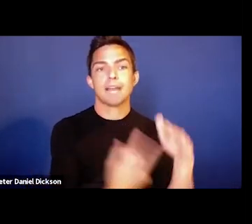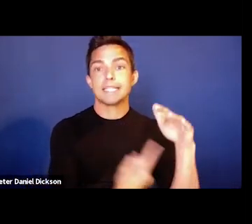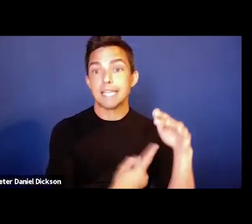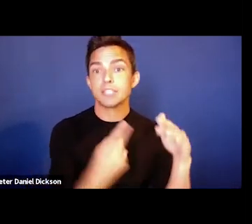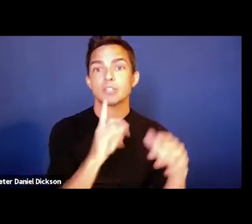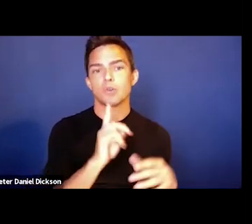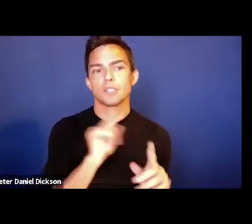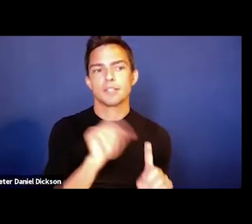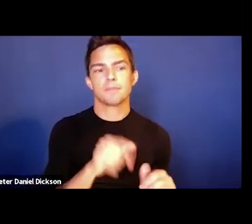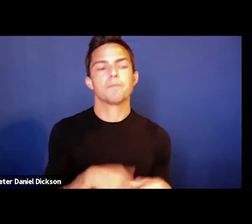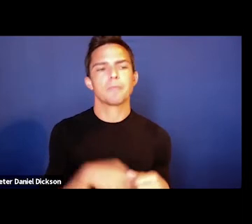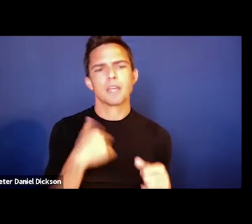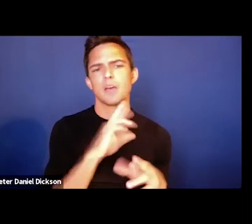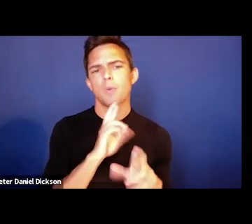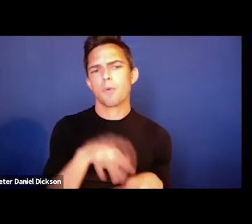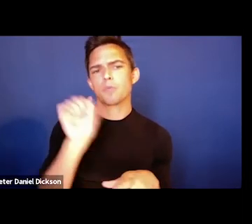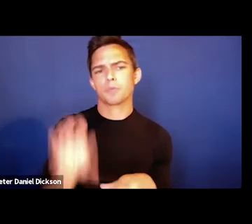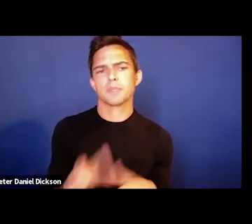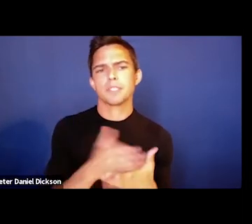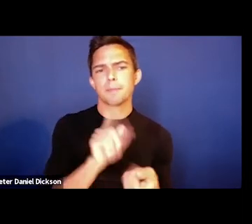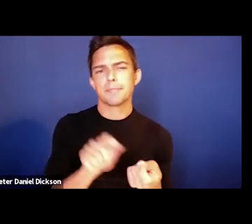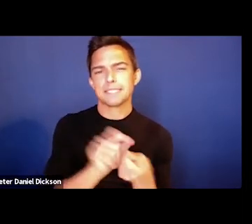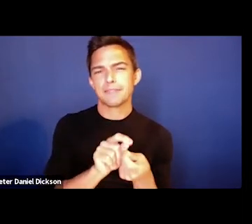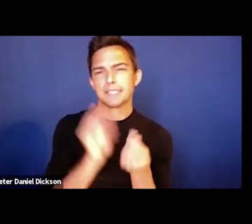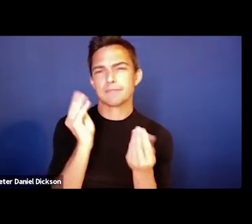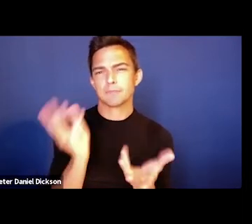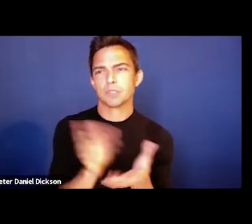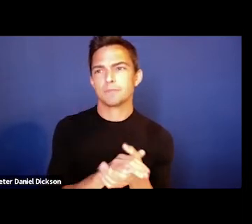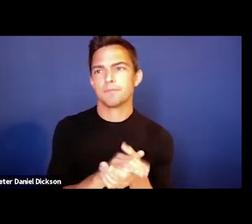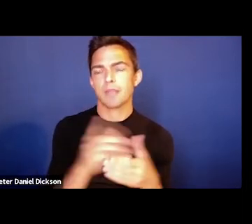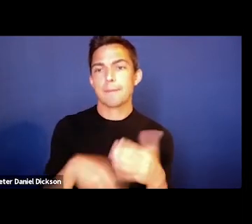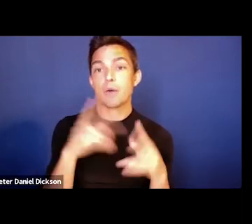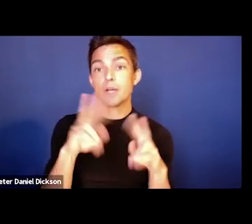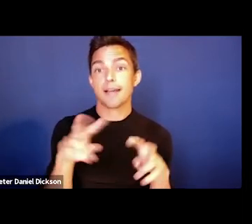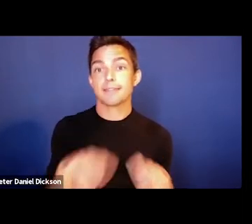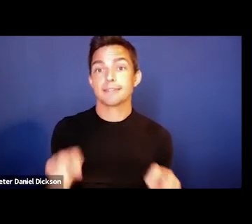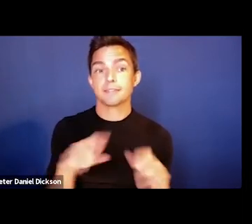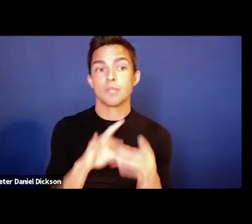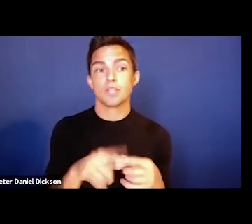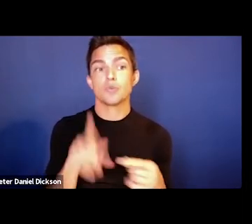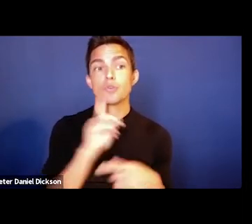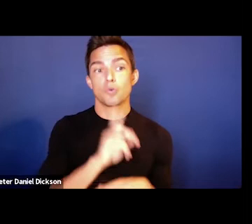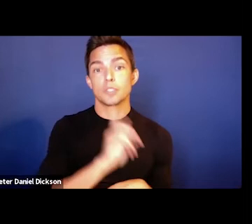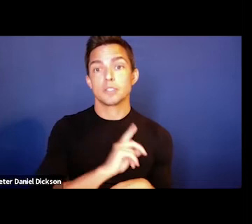to just report specifically here about the analysis of loneliness. So the outcome variable